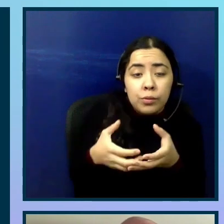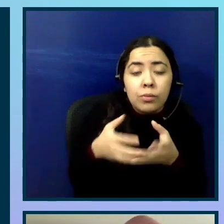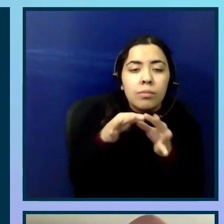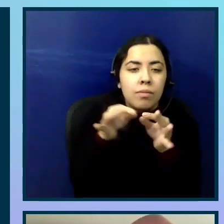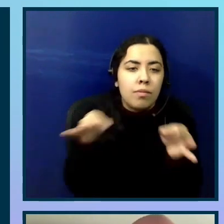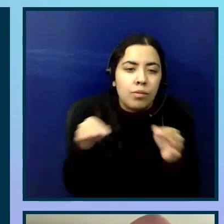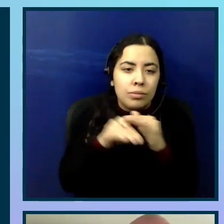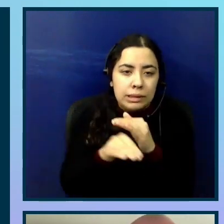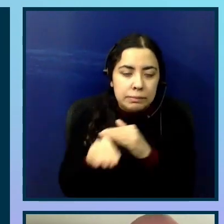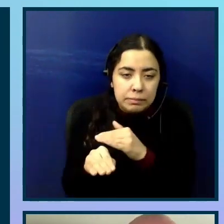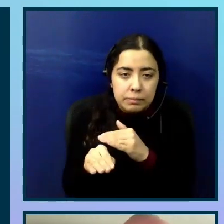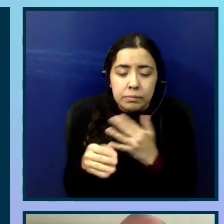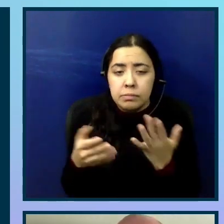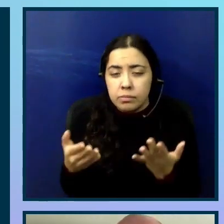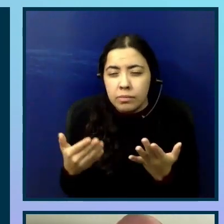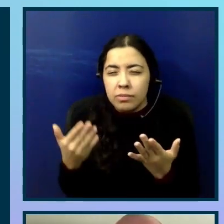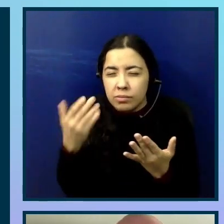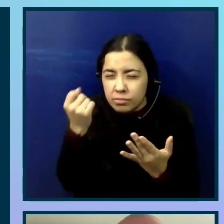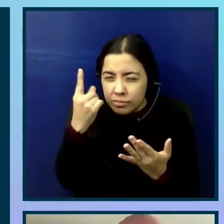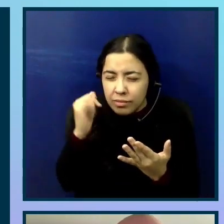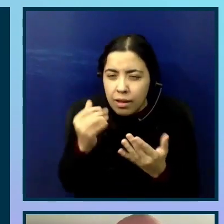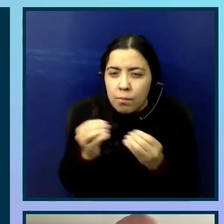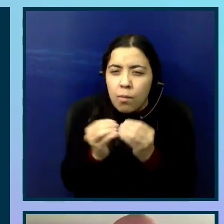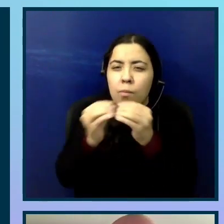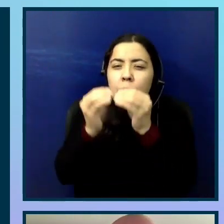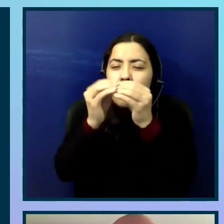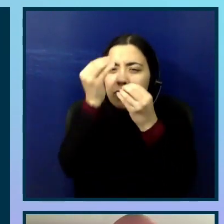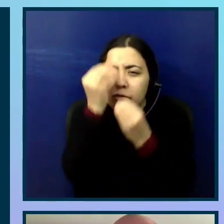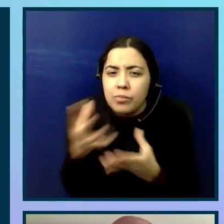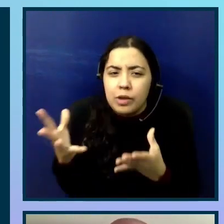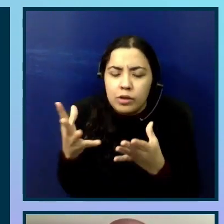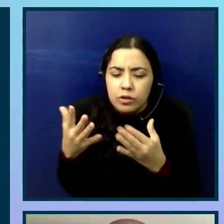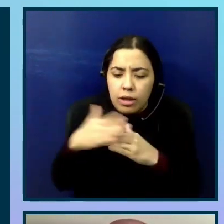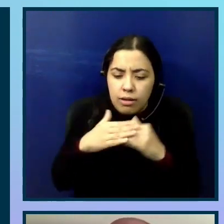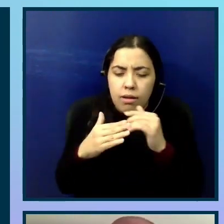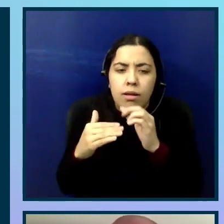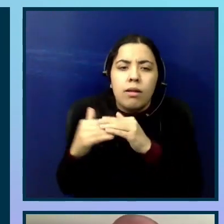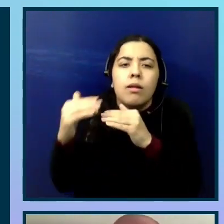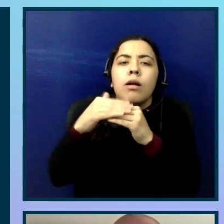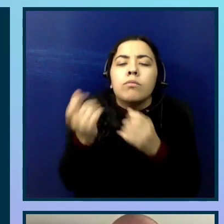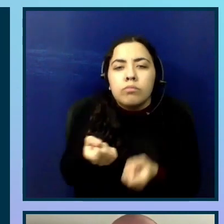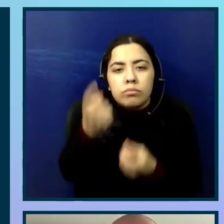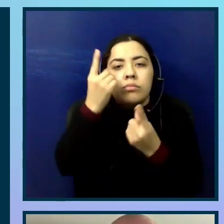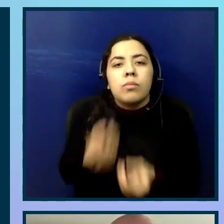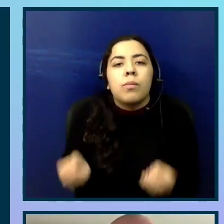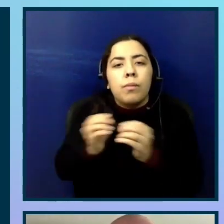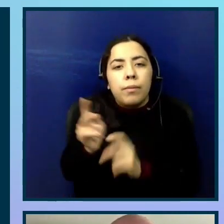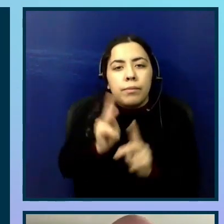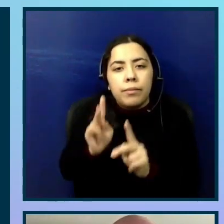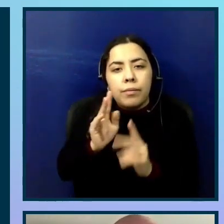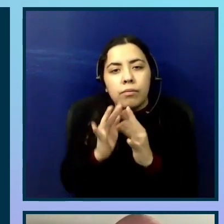but we are starting to add more and more. The richer the data that you start understanding about people, and you start thinking about needs particularly.